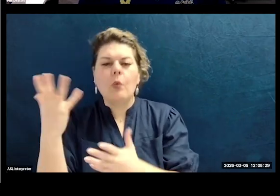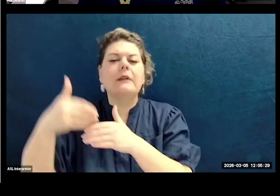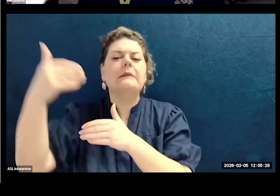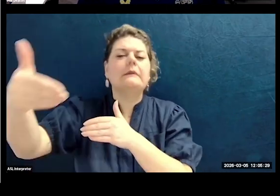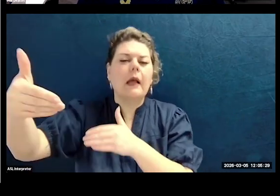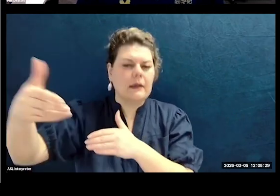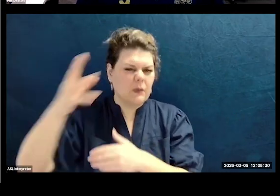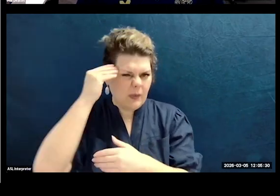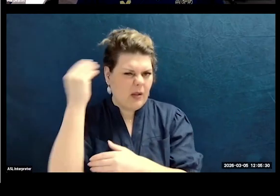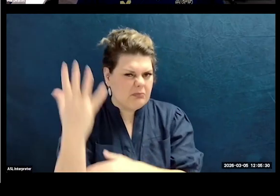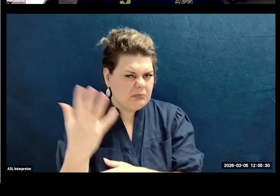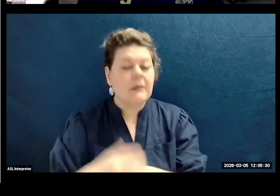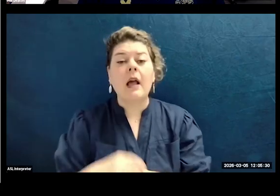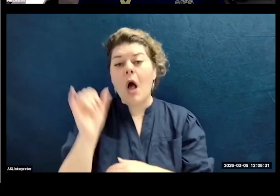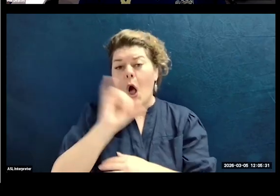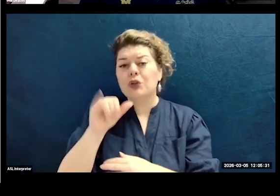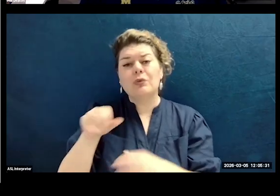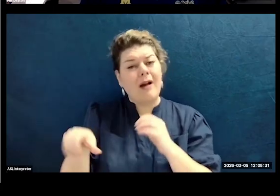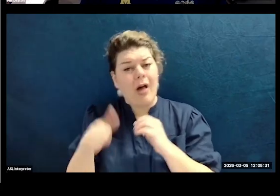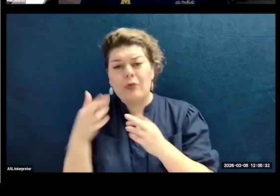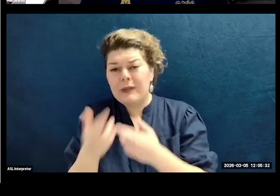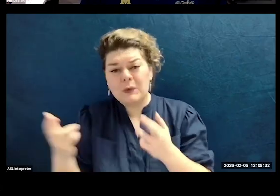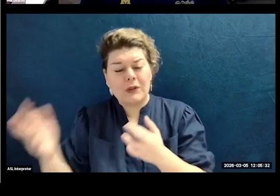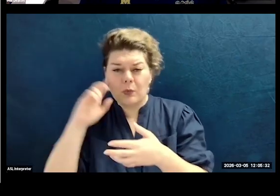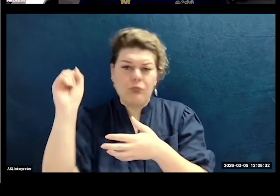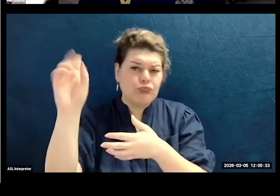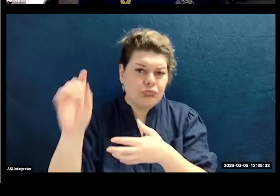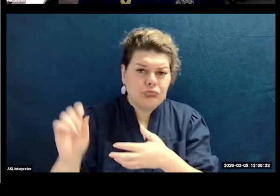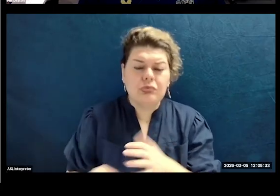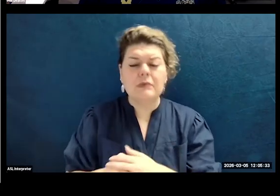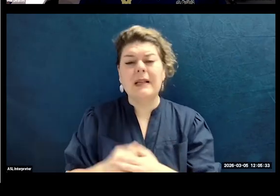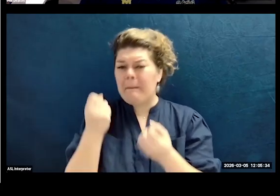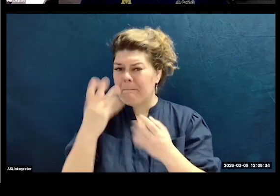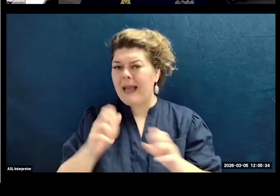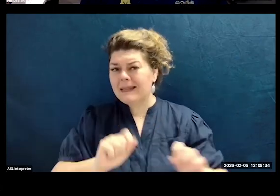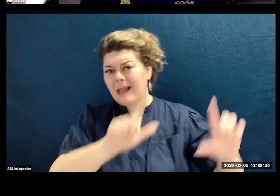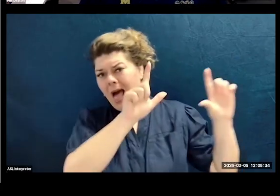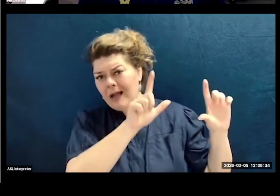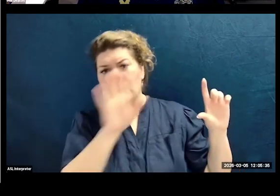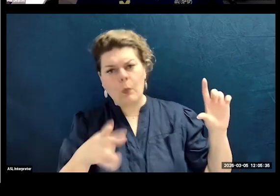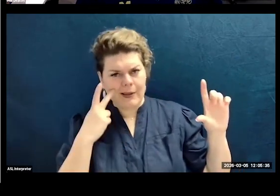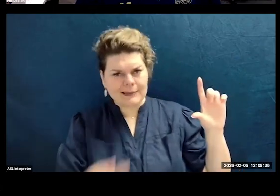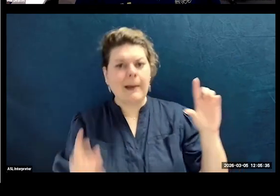And then we'll provide additional resources along the way. On many of our slides you'll see an additional resources box